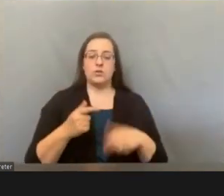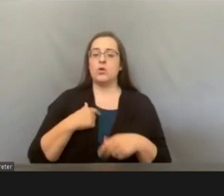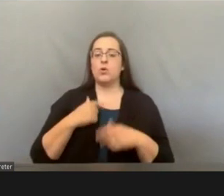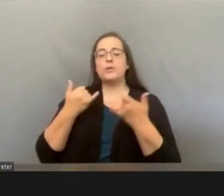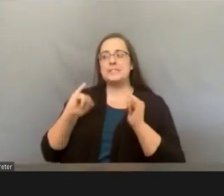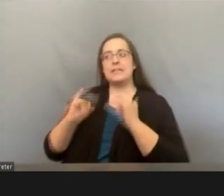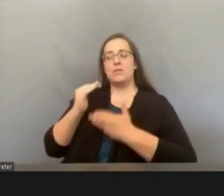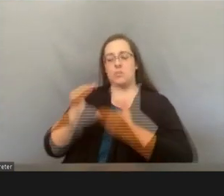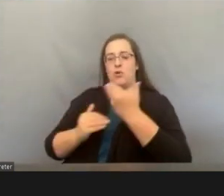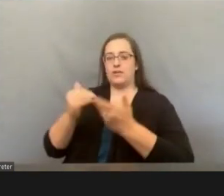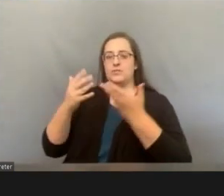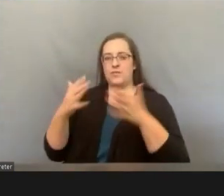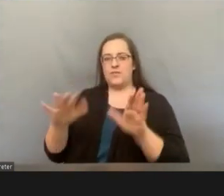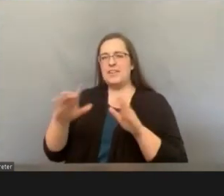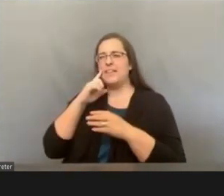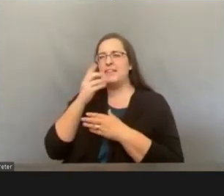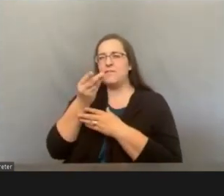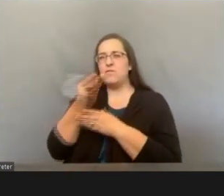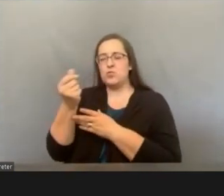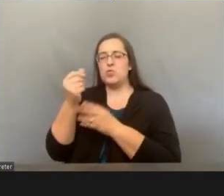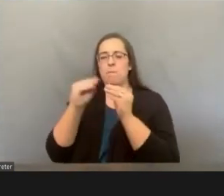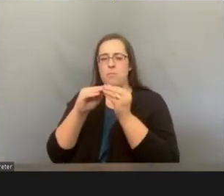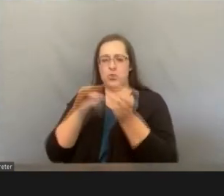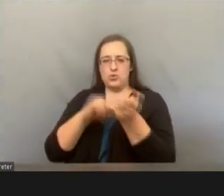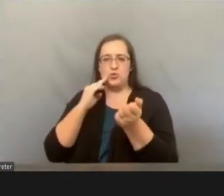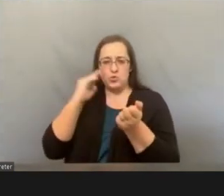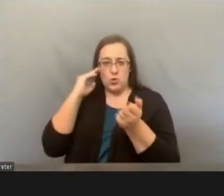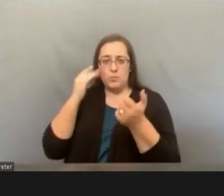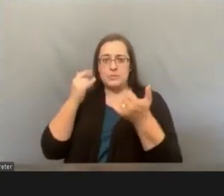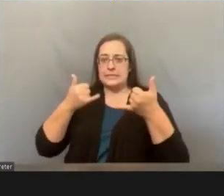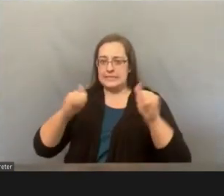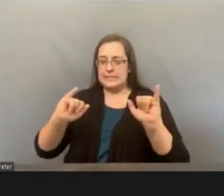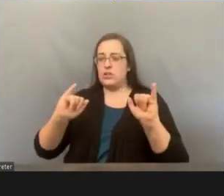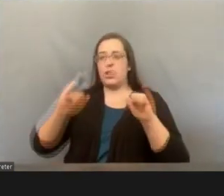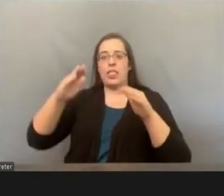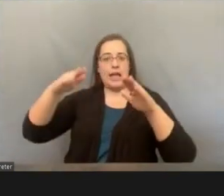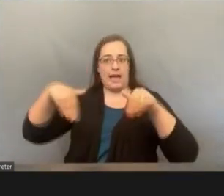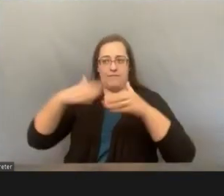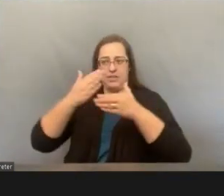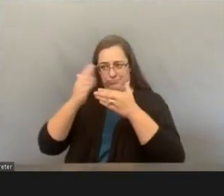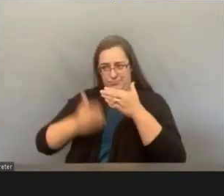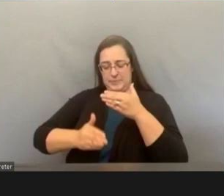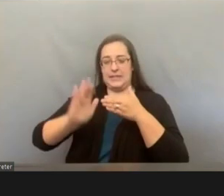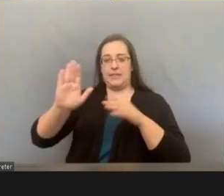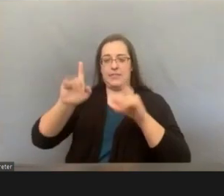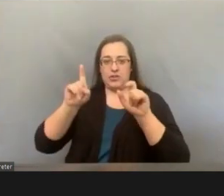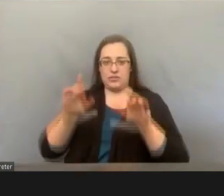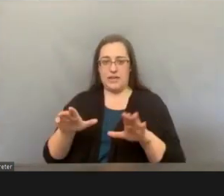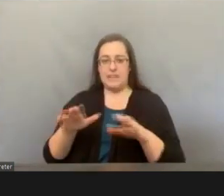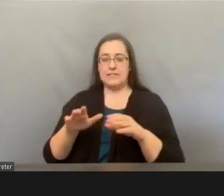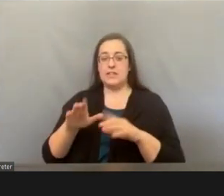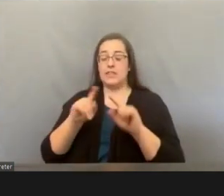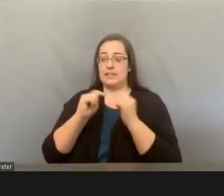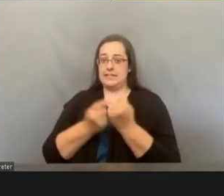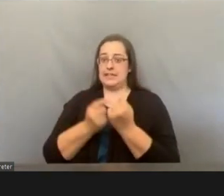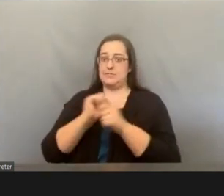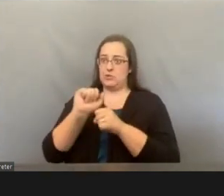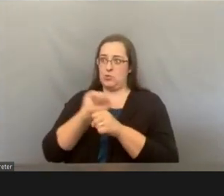COMPLETED HERE I KNOW YOU TALK ABOUT A LITTLE BIT. HAS IT BEEN COMPLETED ARE WE STILL LOOKING TO COMPLETE IT?